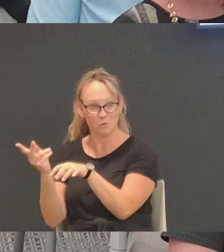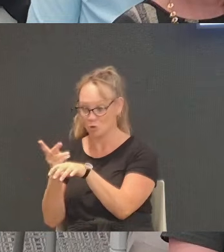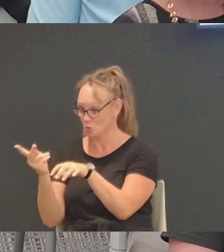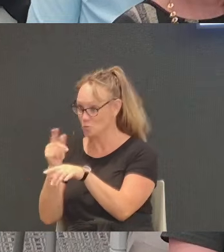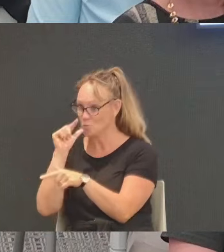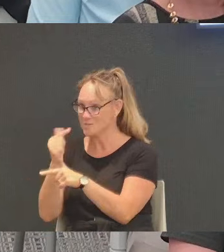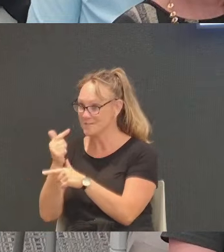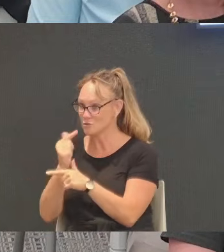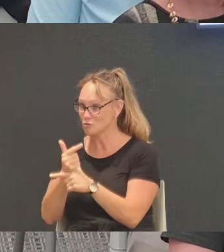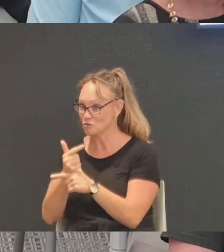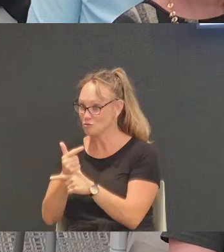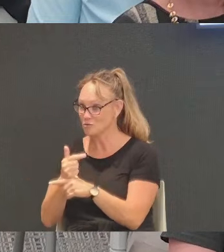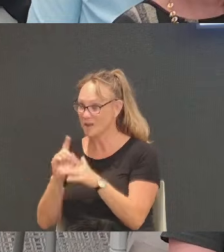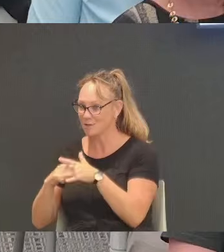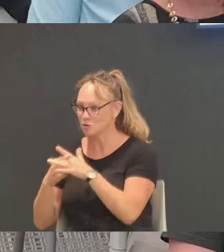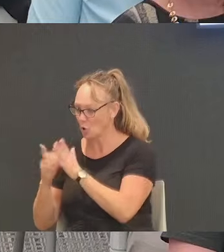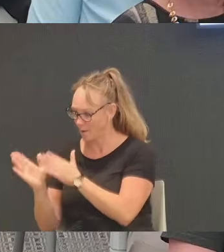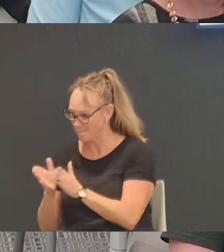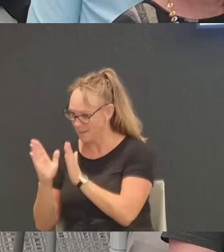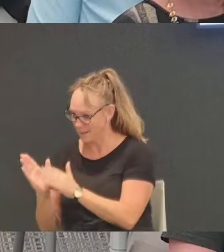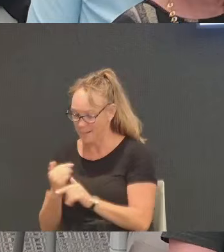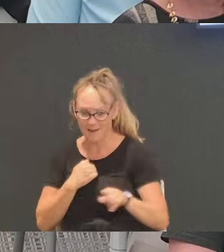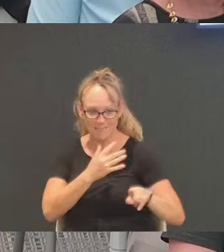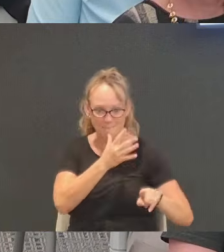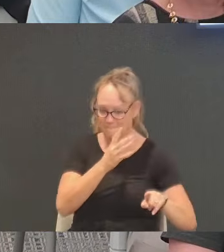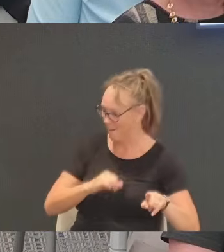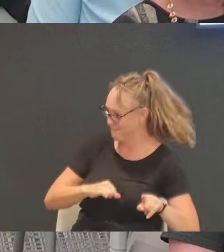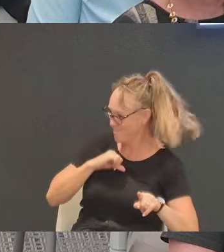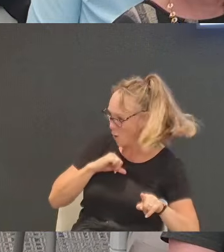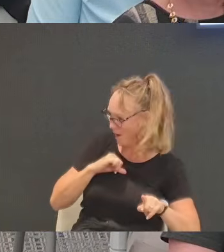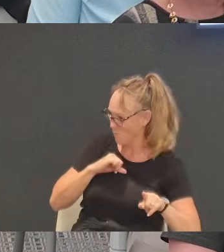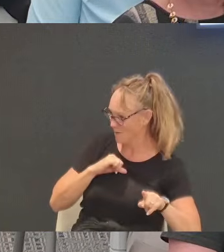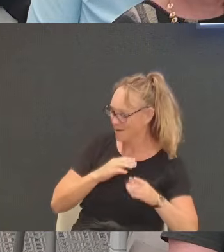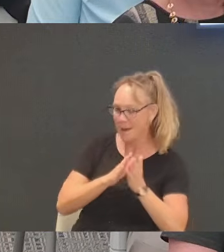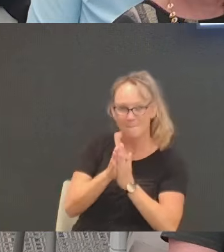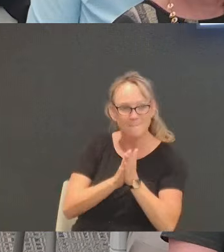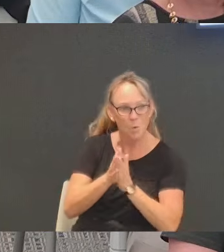together. Their mother was so proud and this was what motivated her to continue working towards her